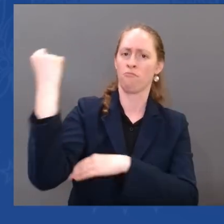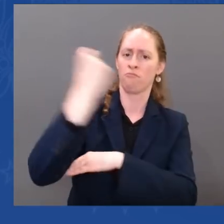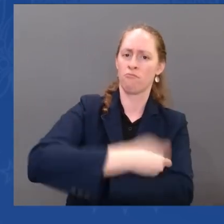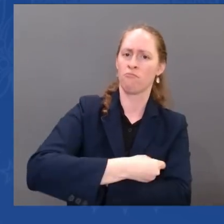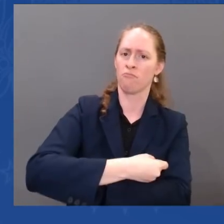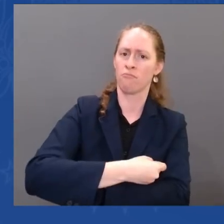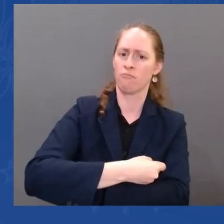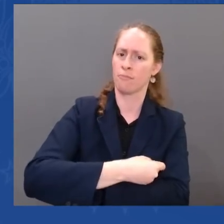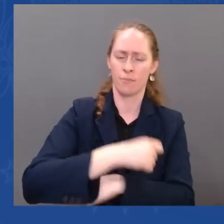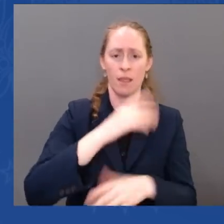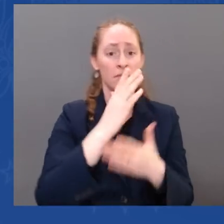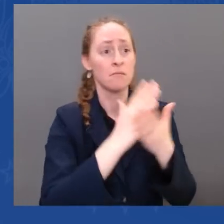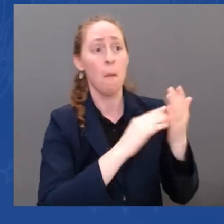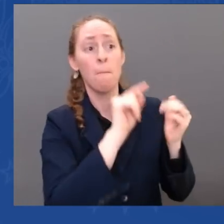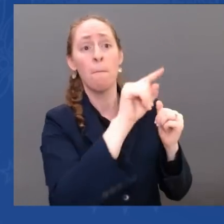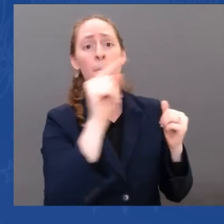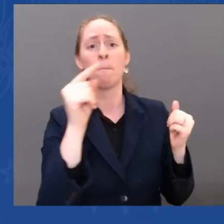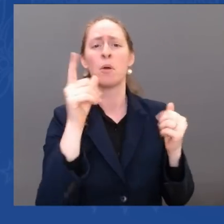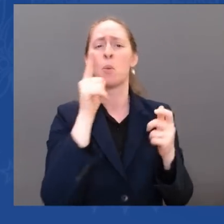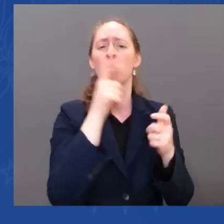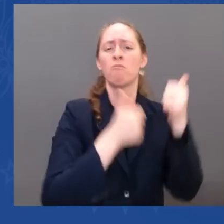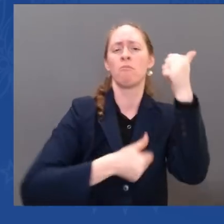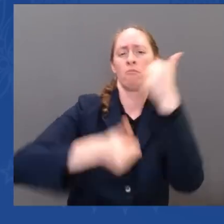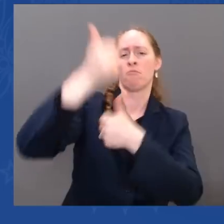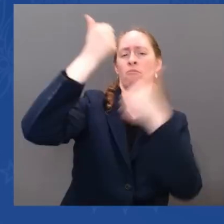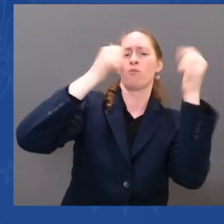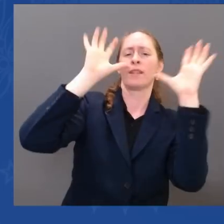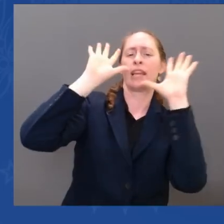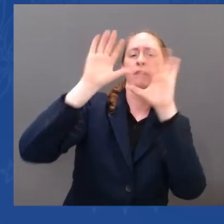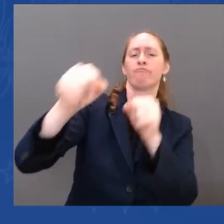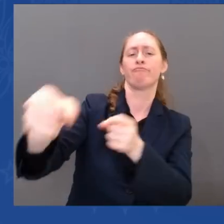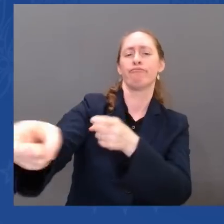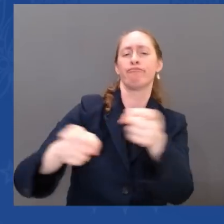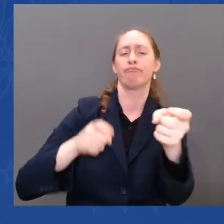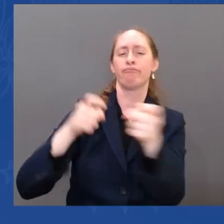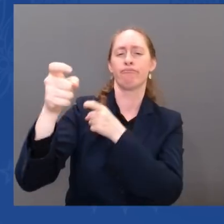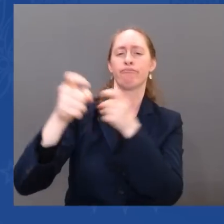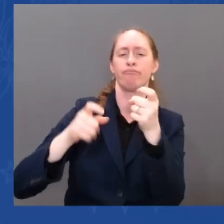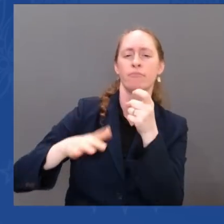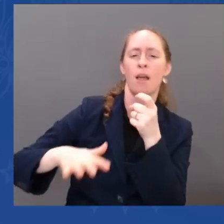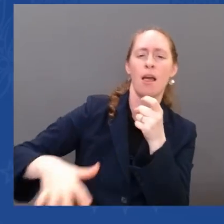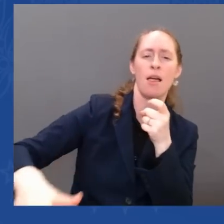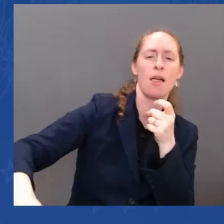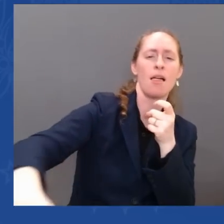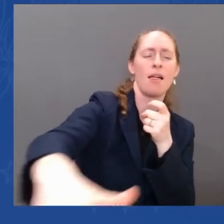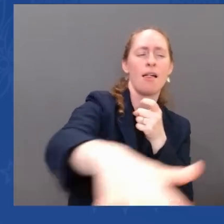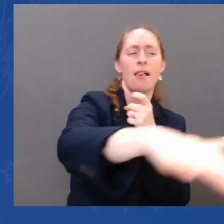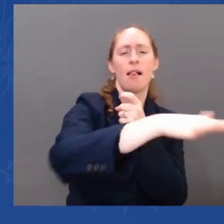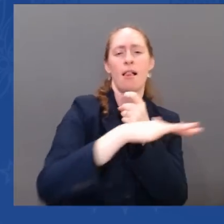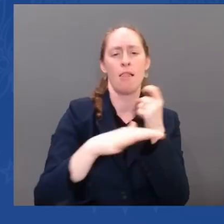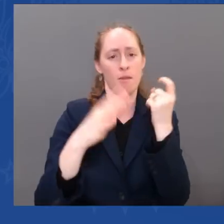And, sadly, we have both discussed, including at the Summit for Democracies last year,